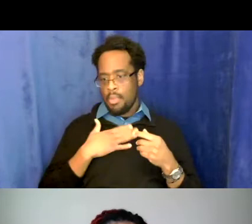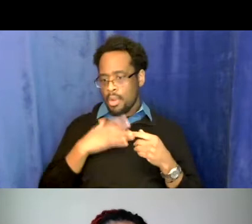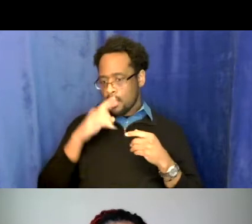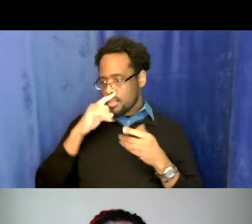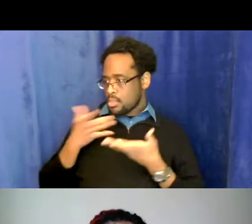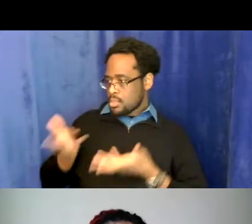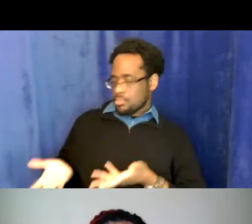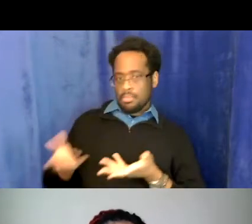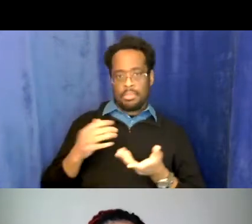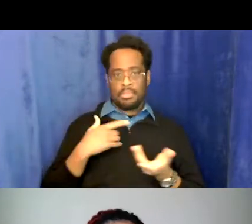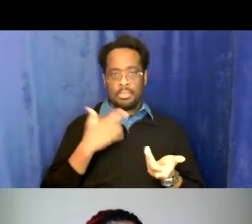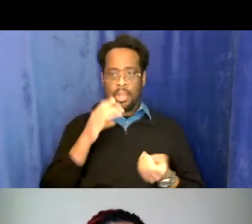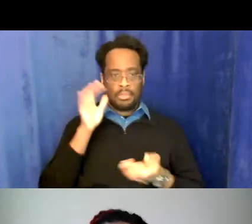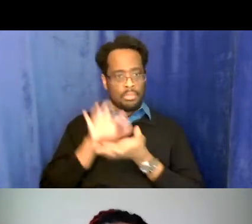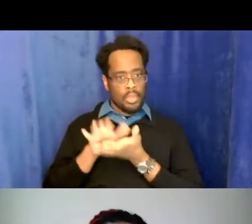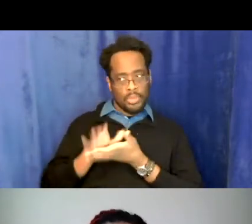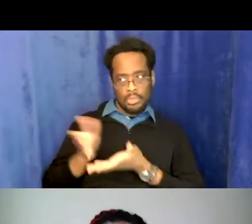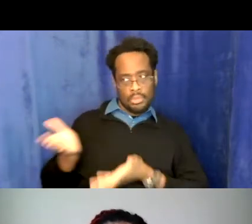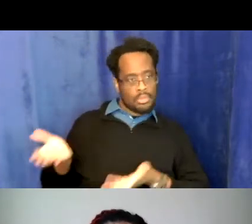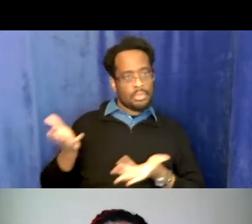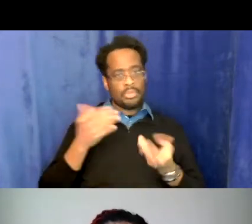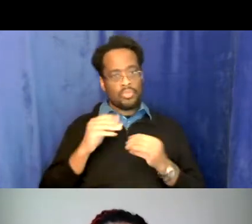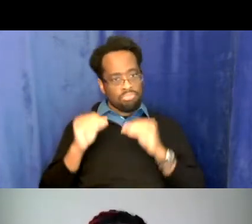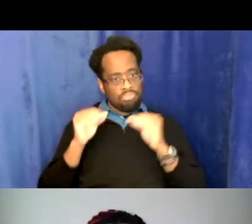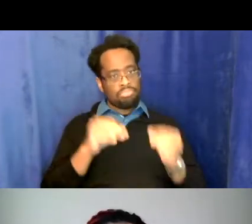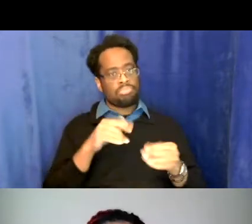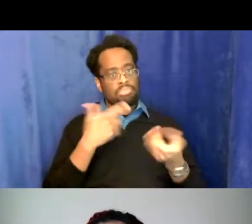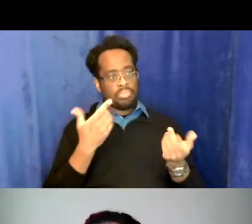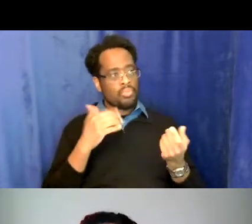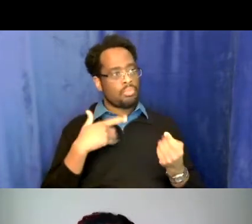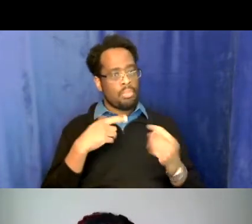And they wanted to have something to leave to their kids, to ensure they're in a good neighborhood,